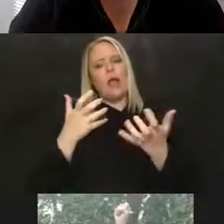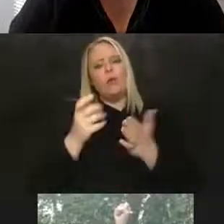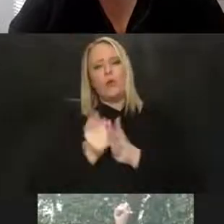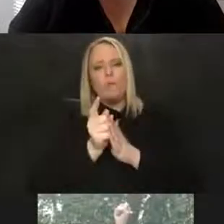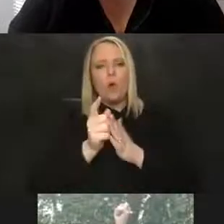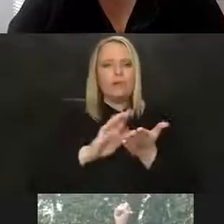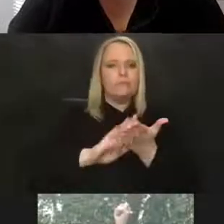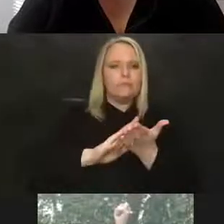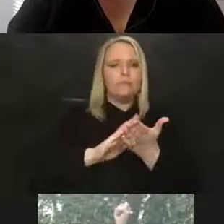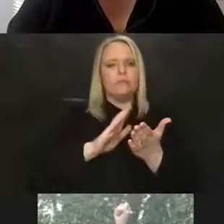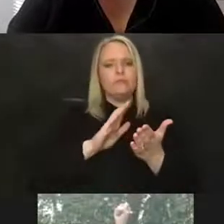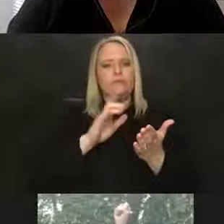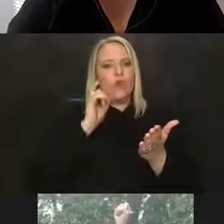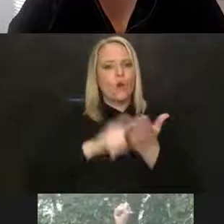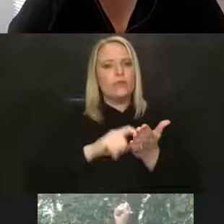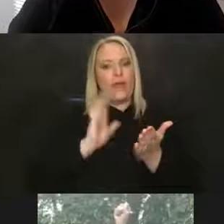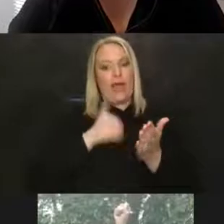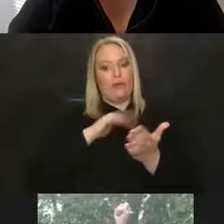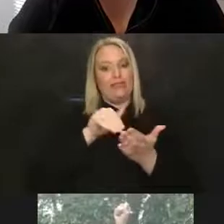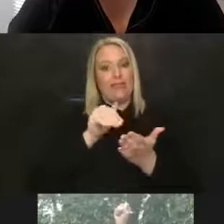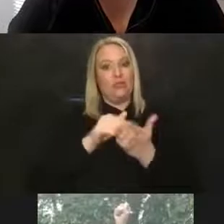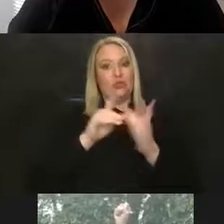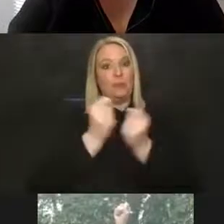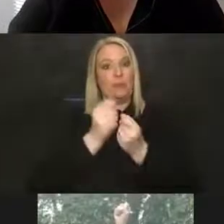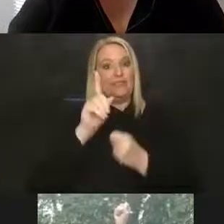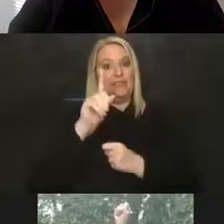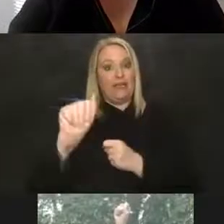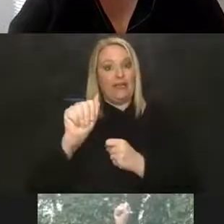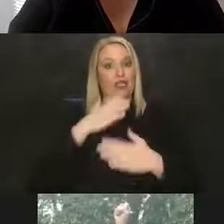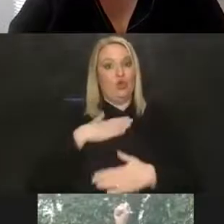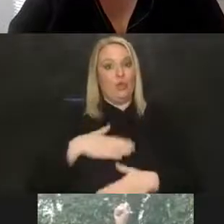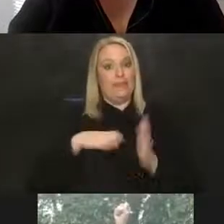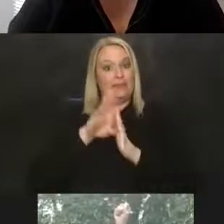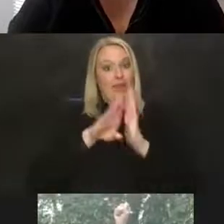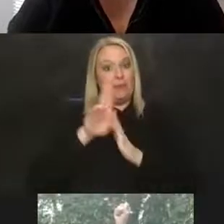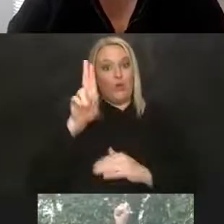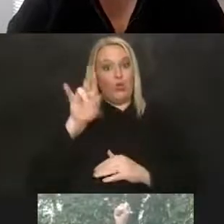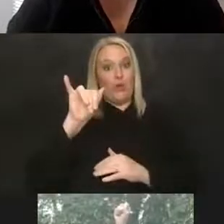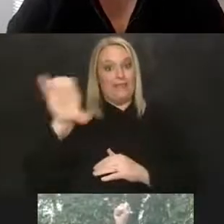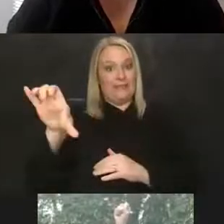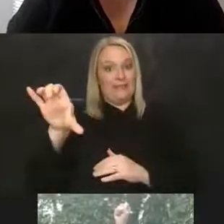that our Center and the Department of Disability and Human Development at UIC inhabit spaces